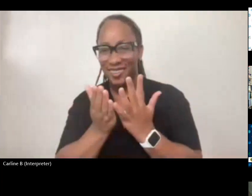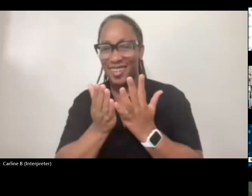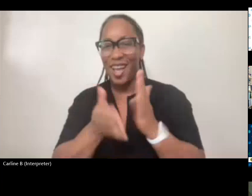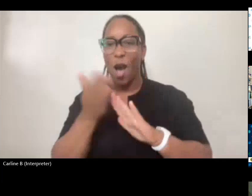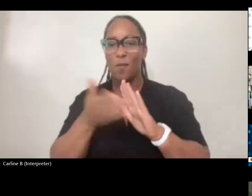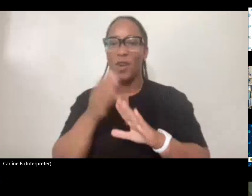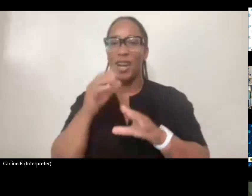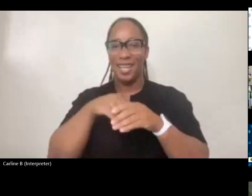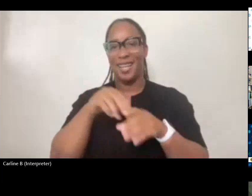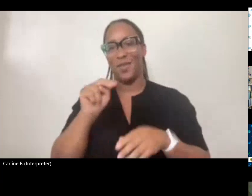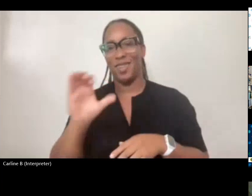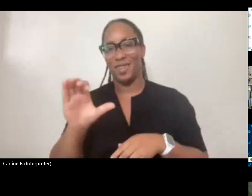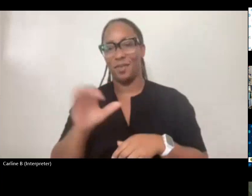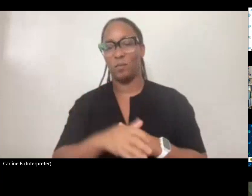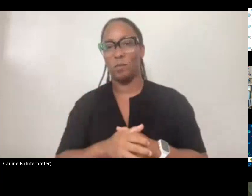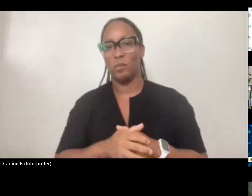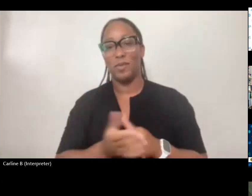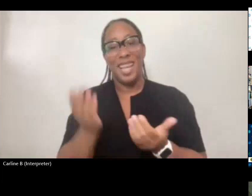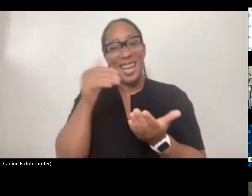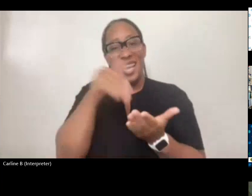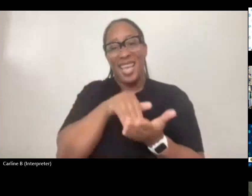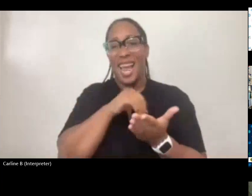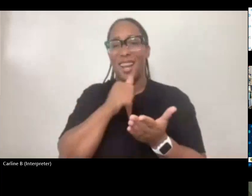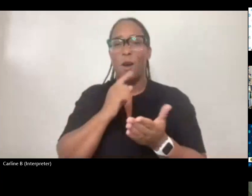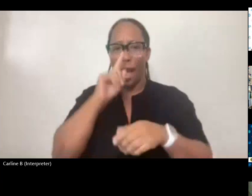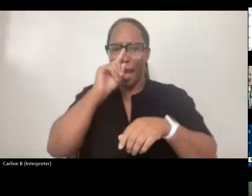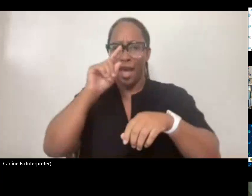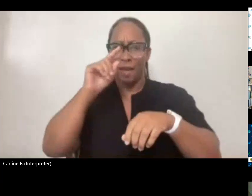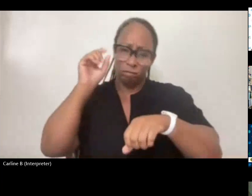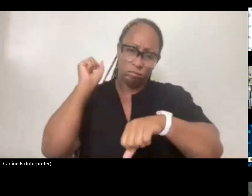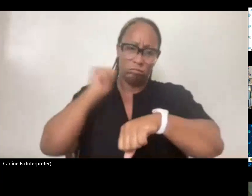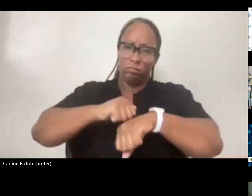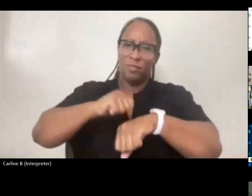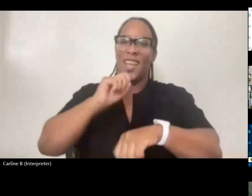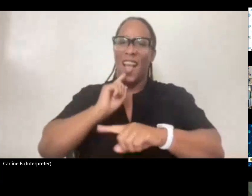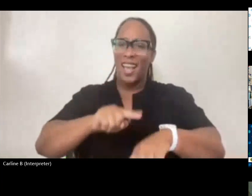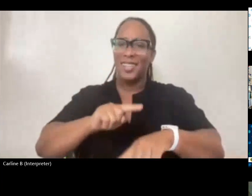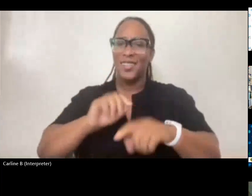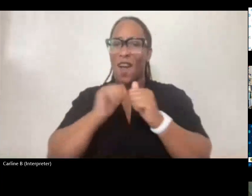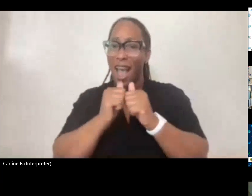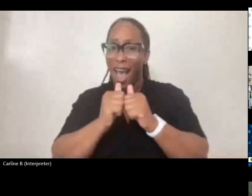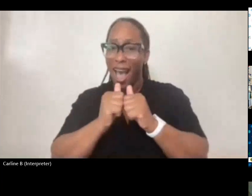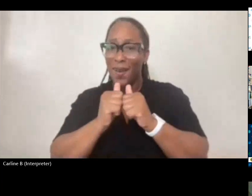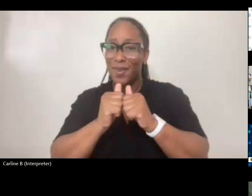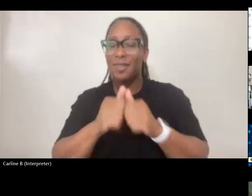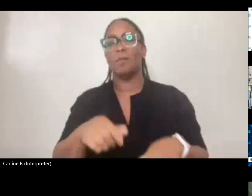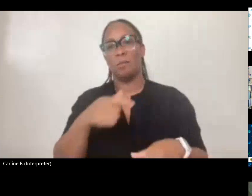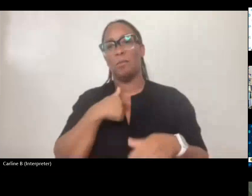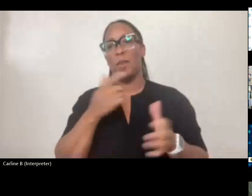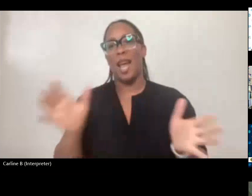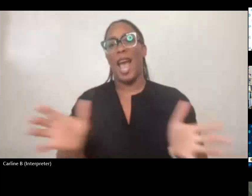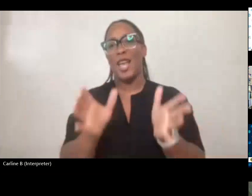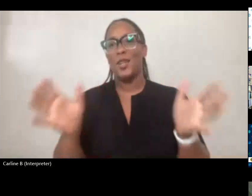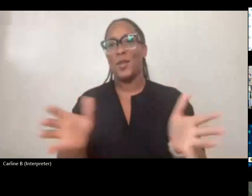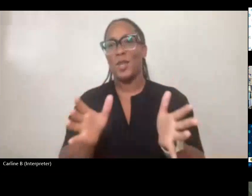So I again, I don't have a concrete answer to how you do that, but I encourage you to lean in and and